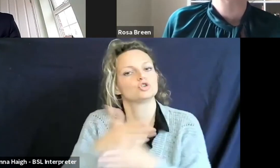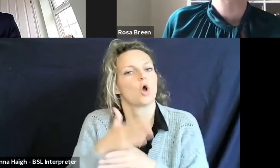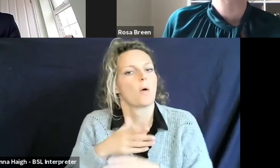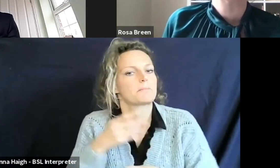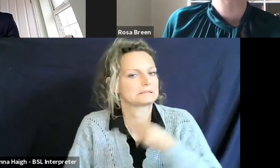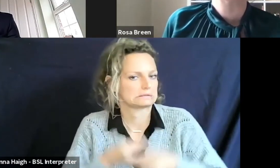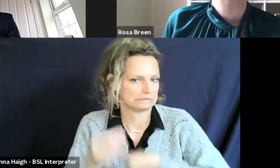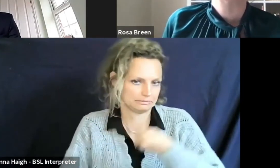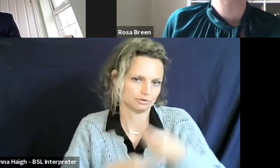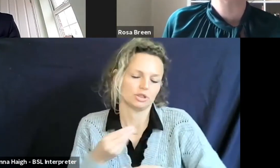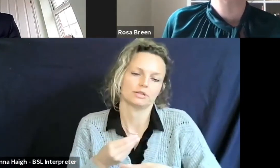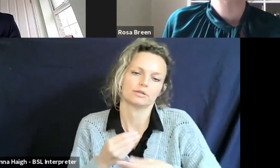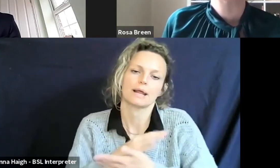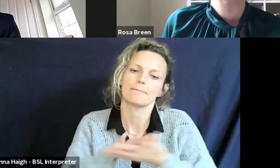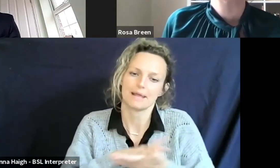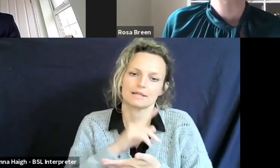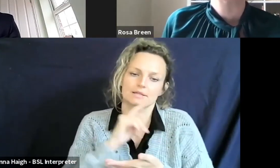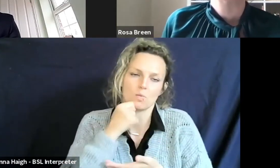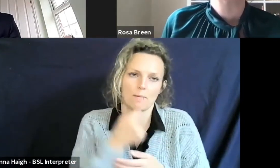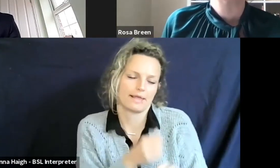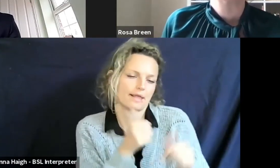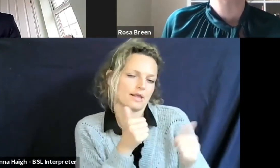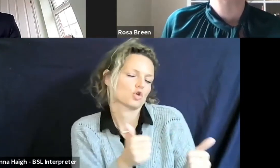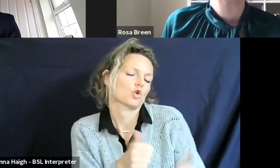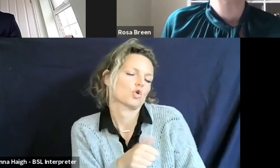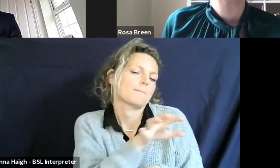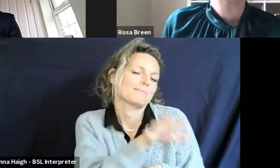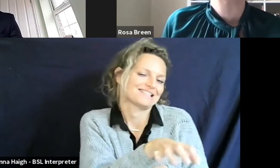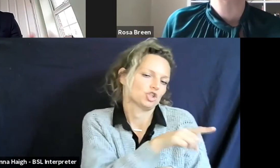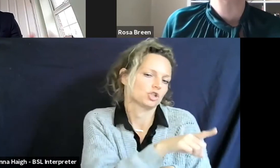As long as you have read the job description and clear what we are